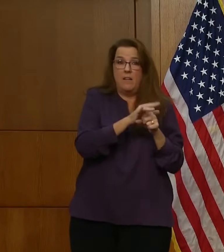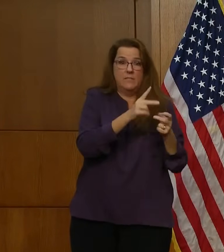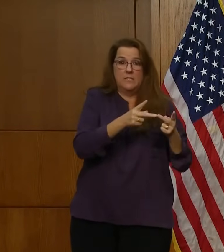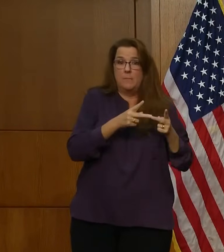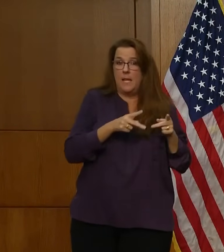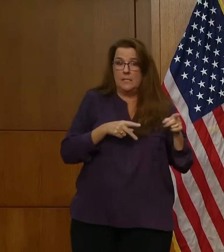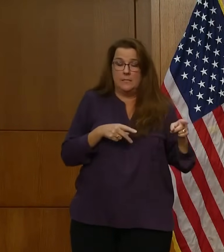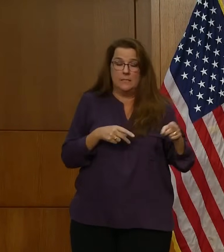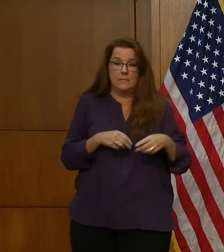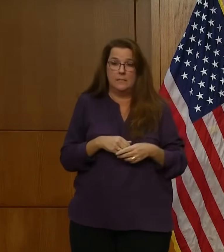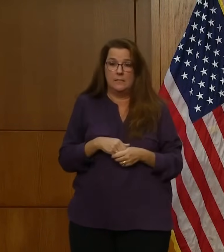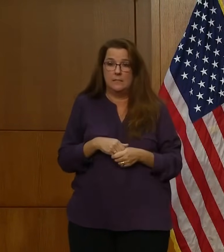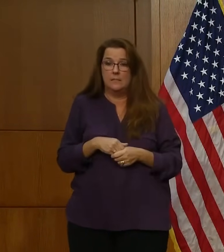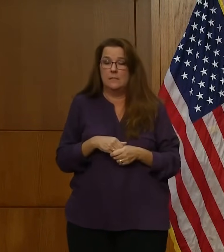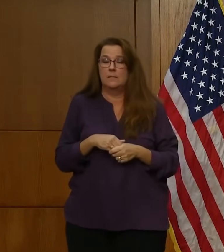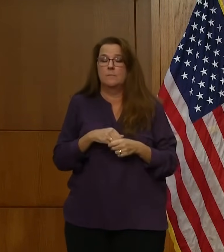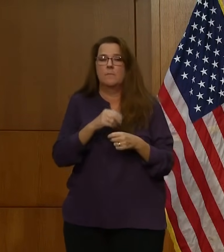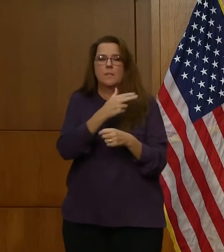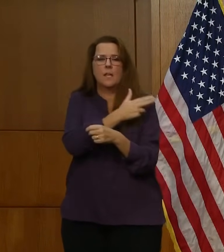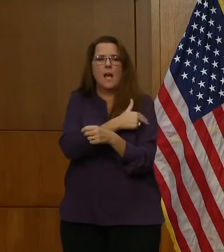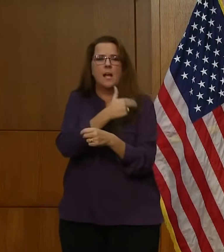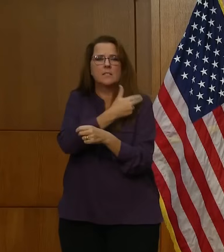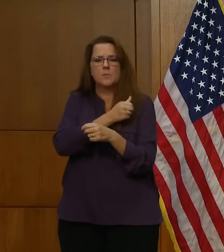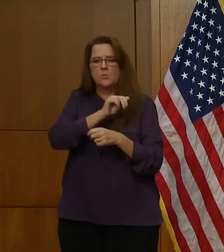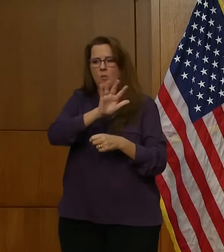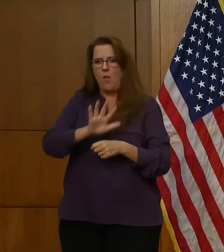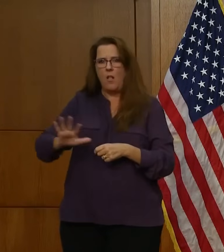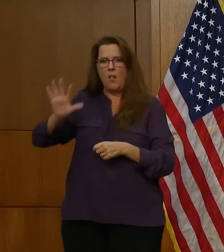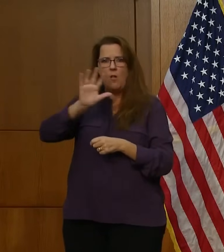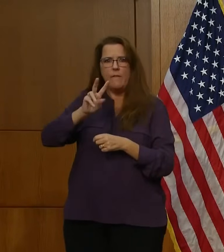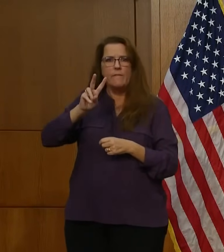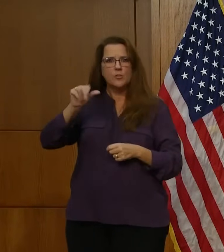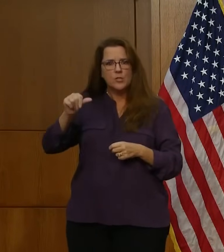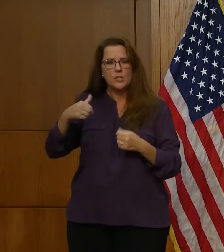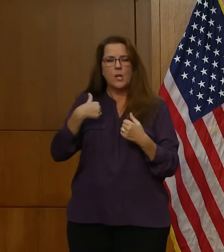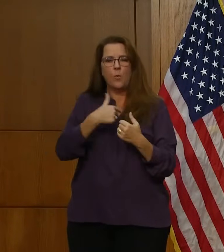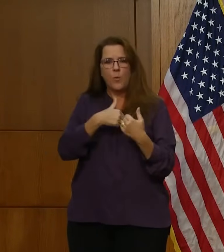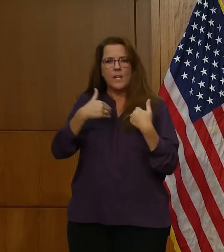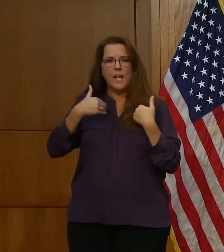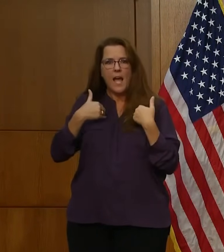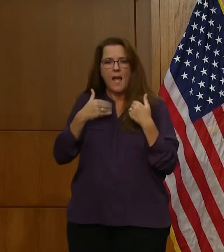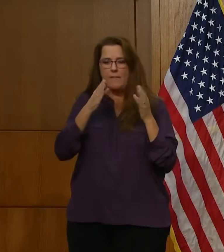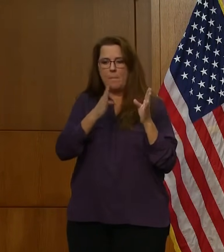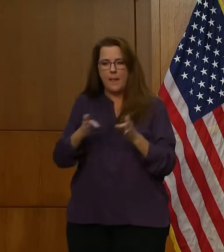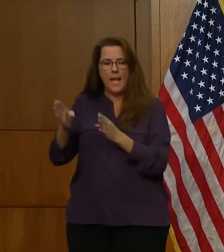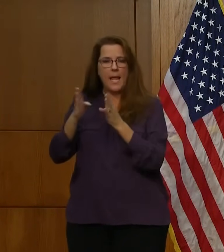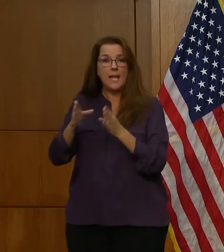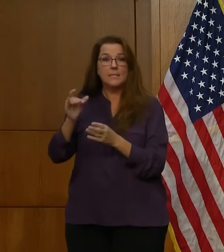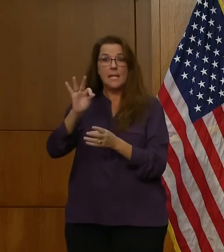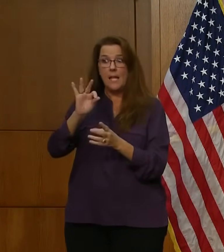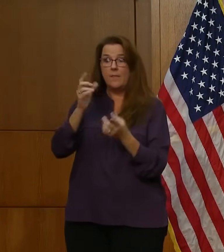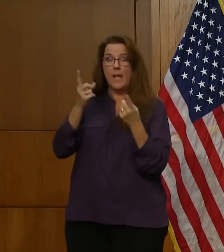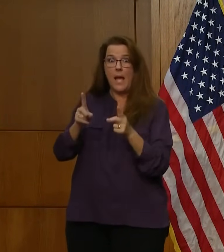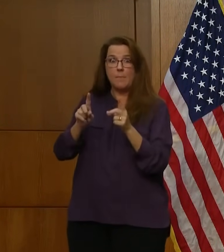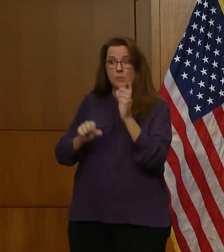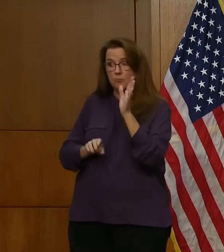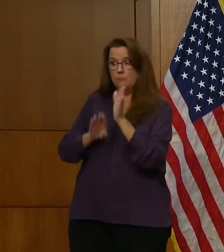THEIR HOSPITALS. ARE HOSPITALS